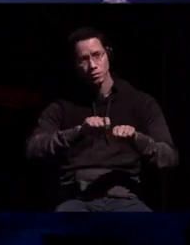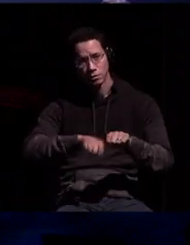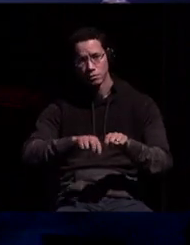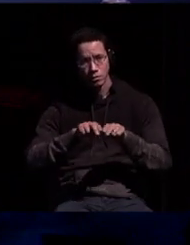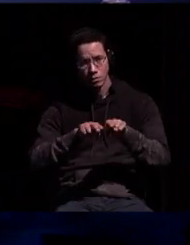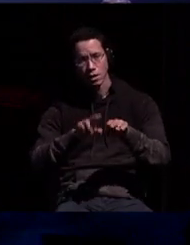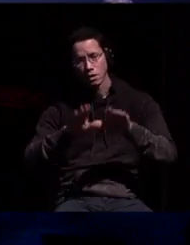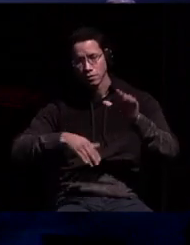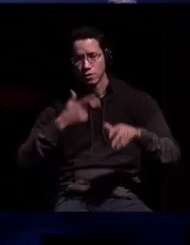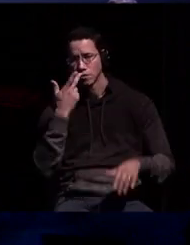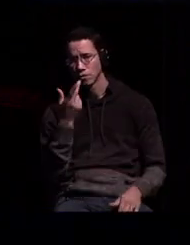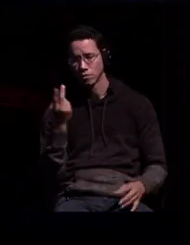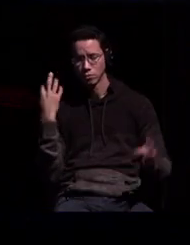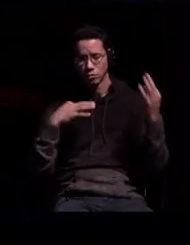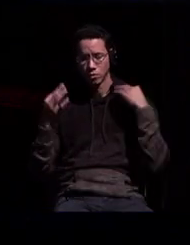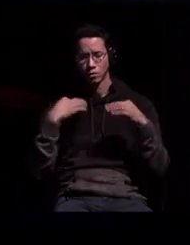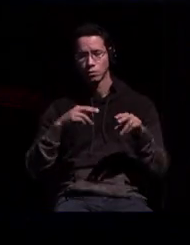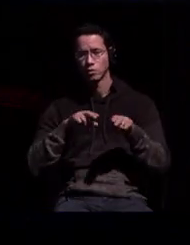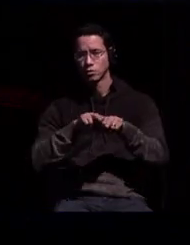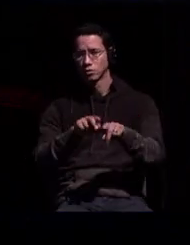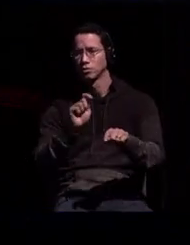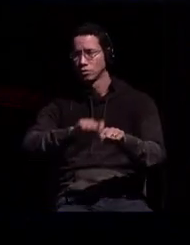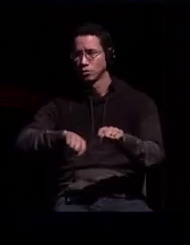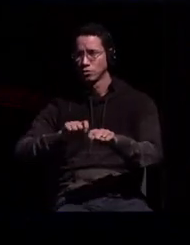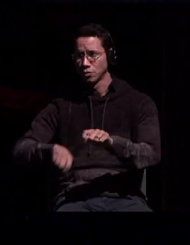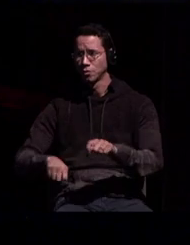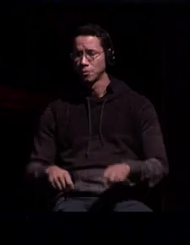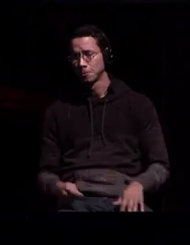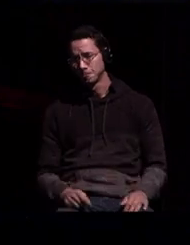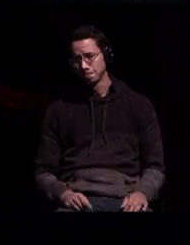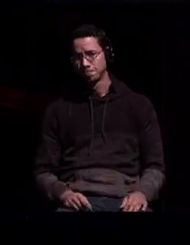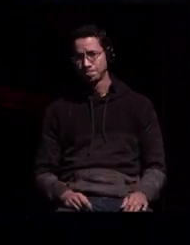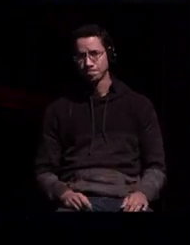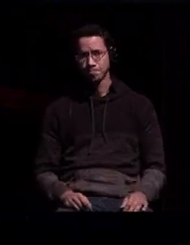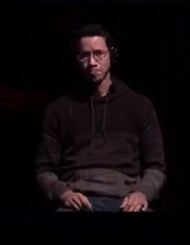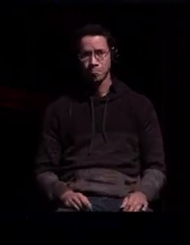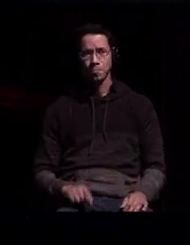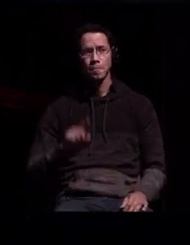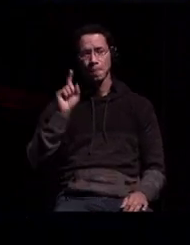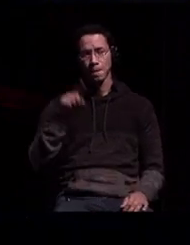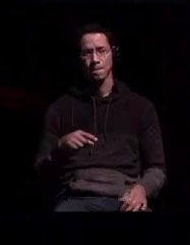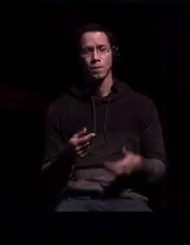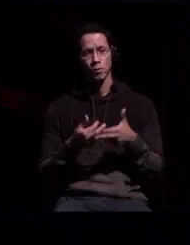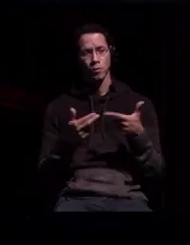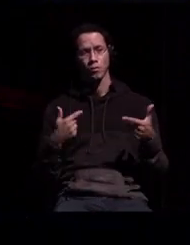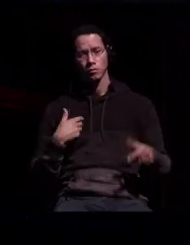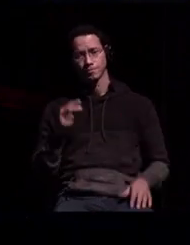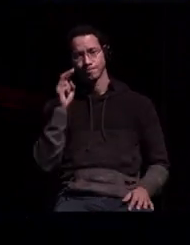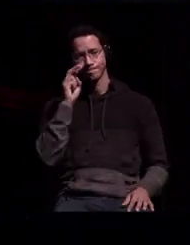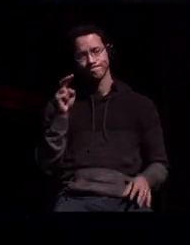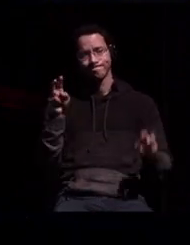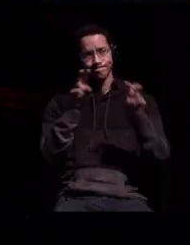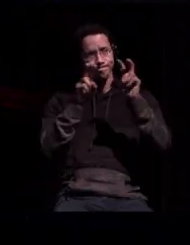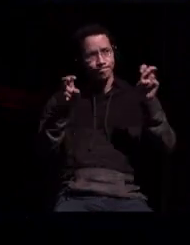This is a root-cause that, in the way I work on it, makes me worry because sexual tourism is for me an euphemism